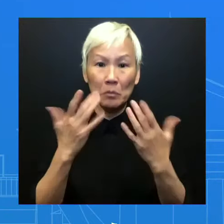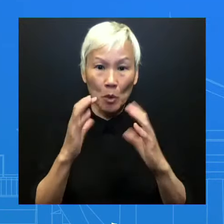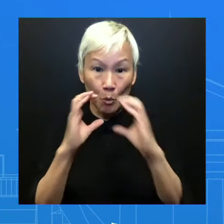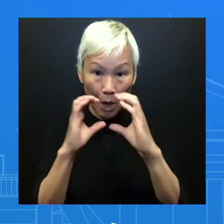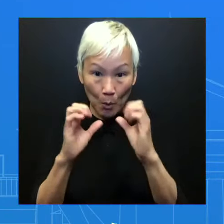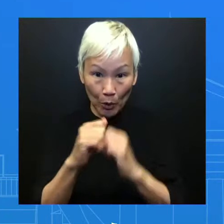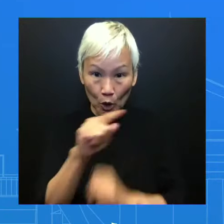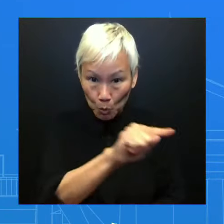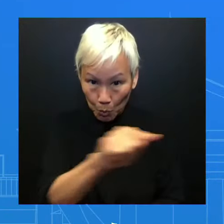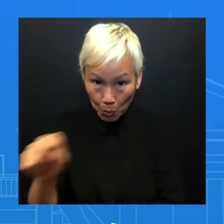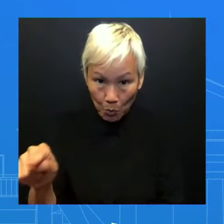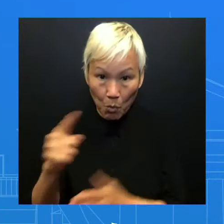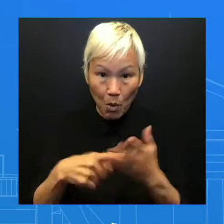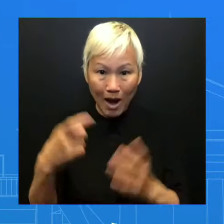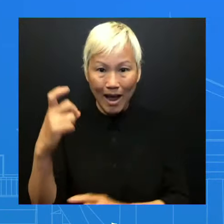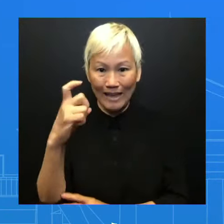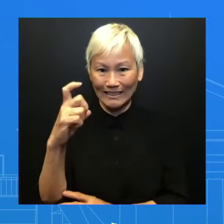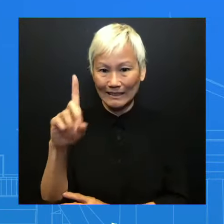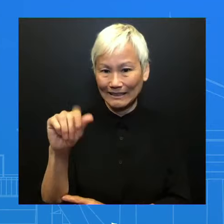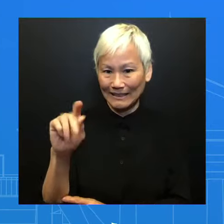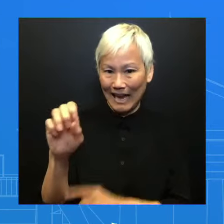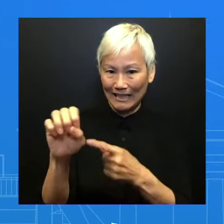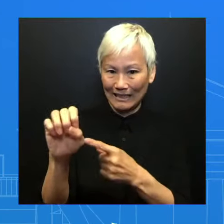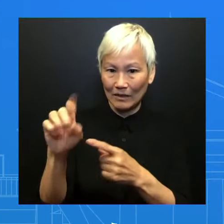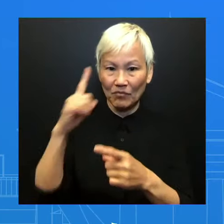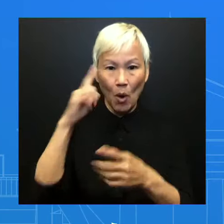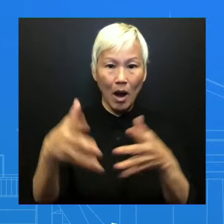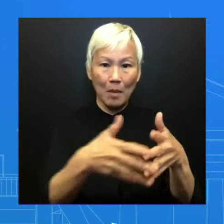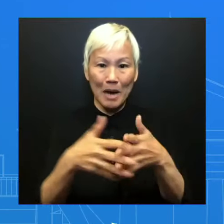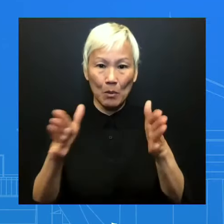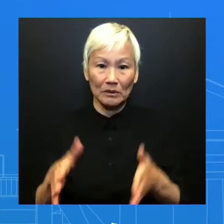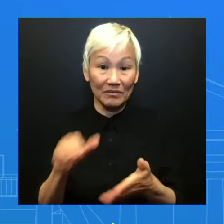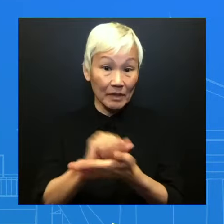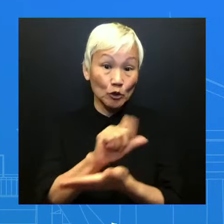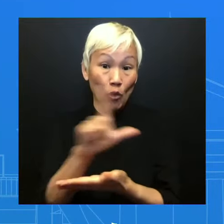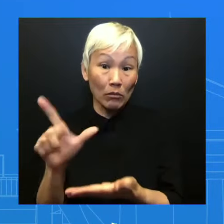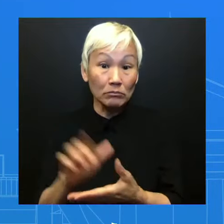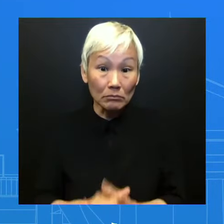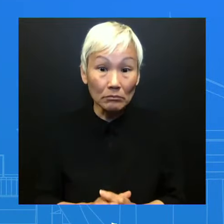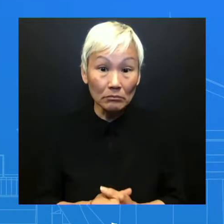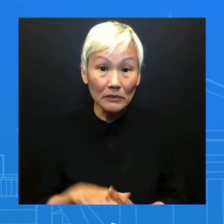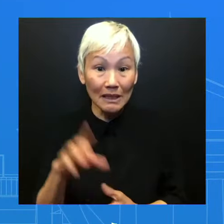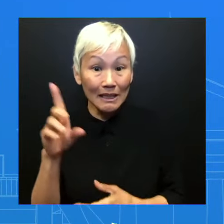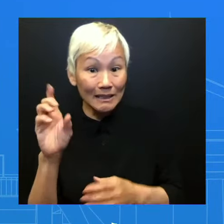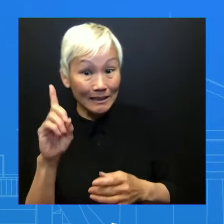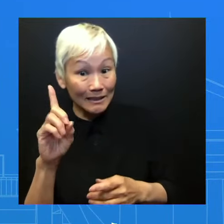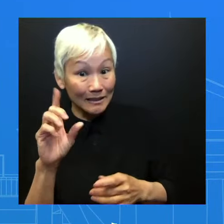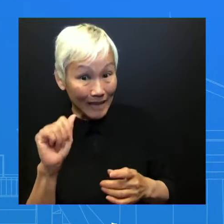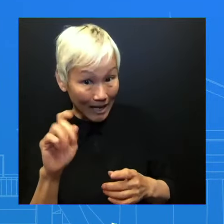And that's all I can really share with you. The Press: But -- so the deal needs to be approved by June 1st, do you think? Ms. Jean-Pierre: Well, we -- she has said the likely --